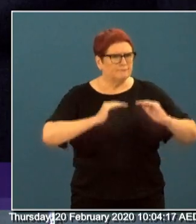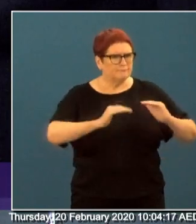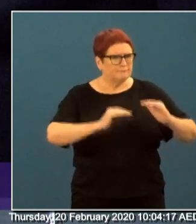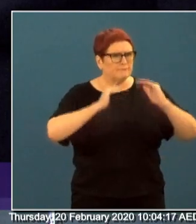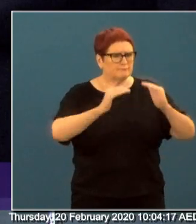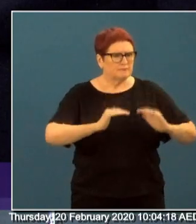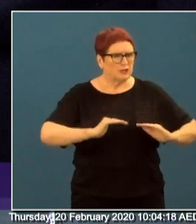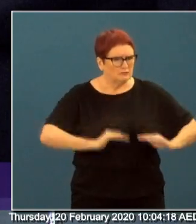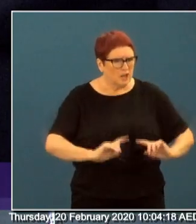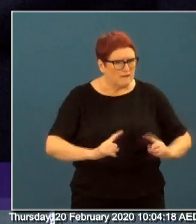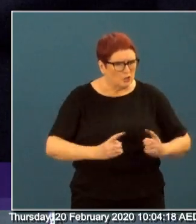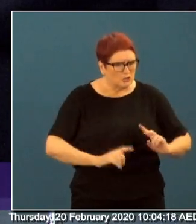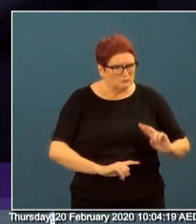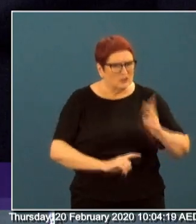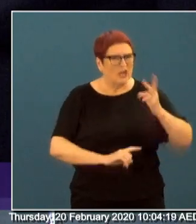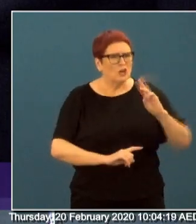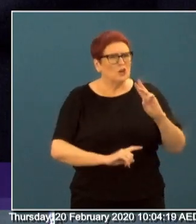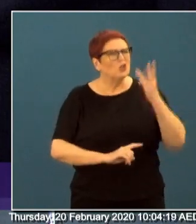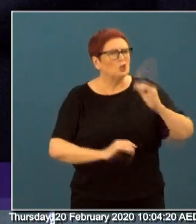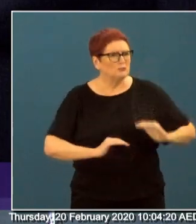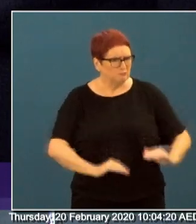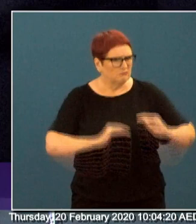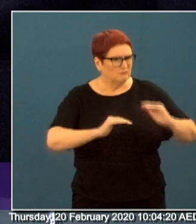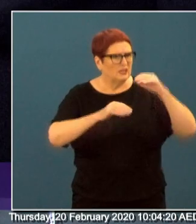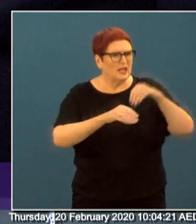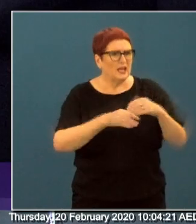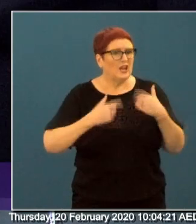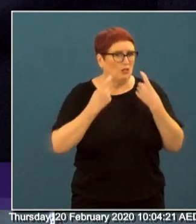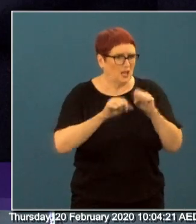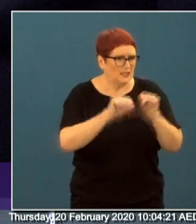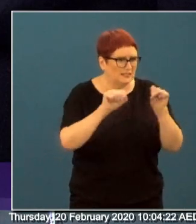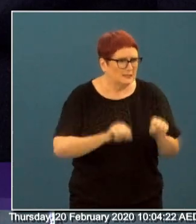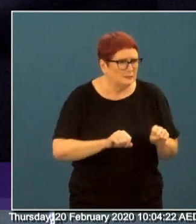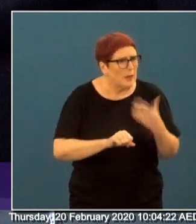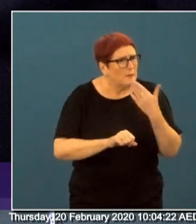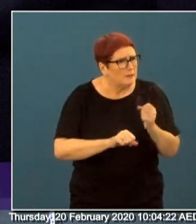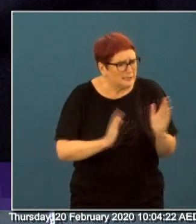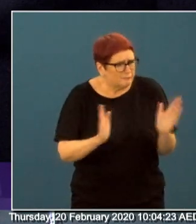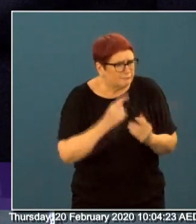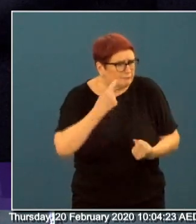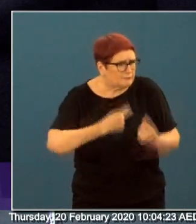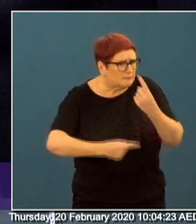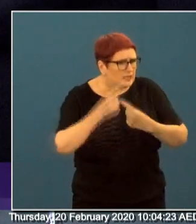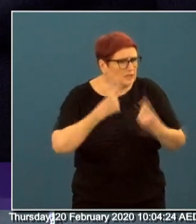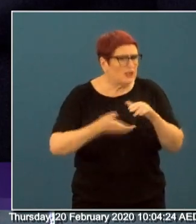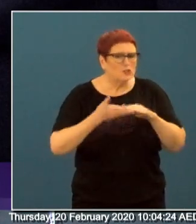primary, secondary and tertiary. Can you briefly explain, for the benefit of those listening,